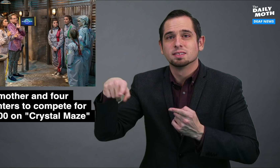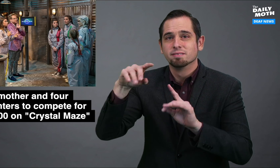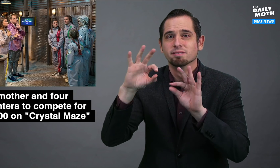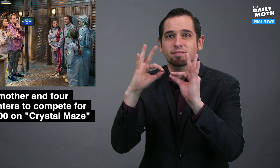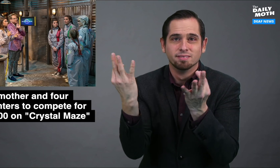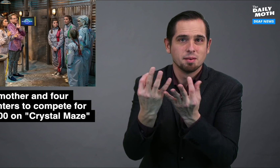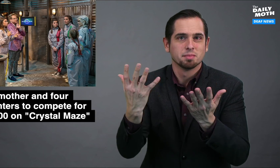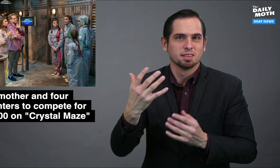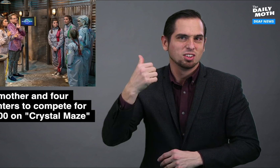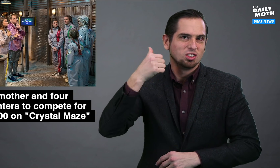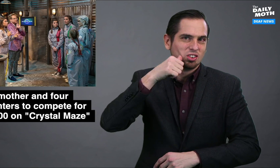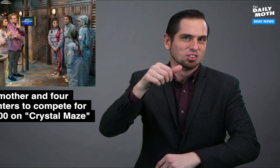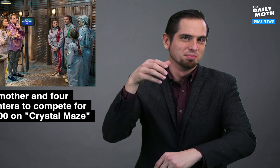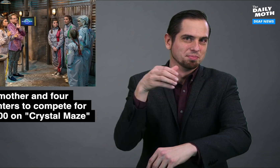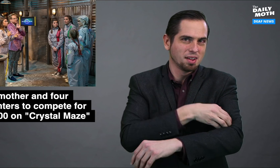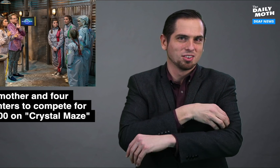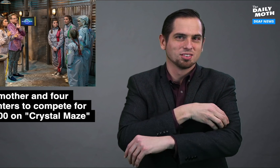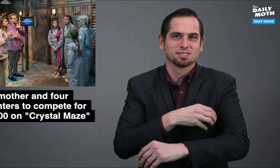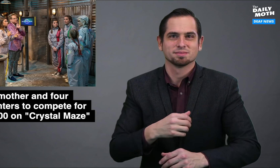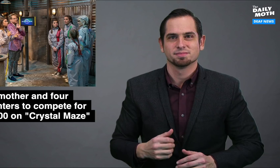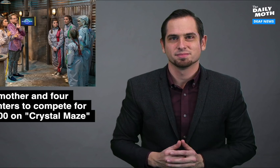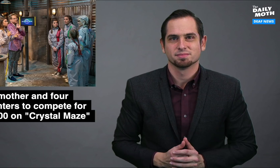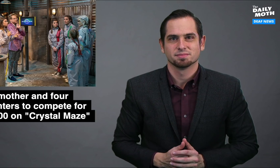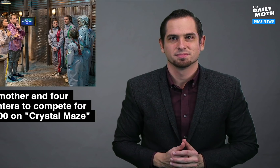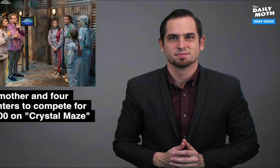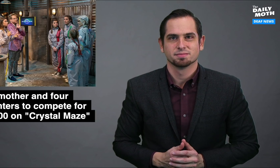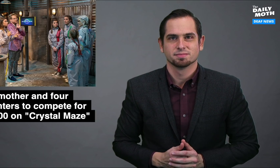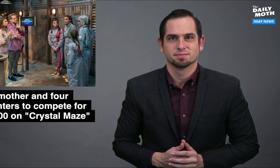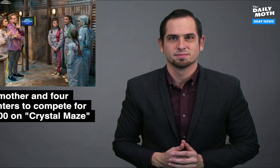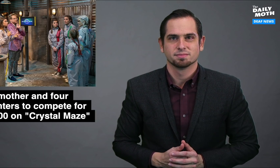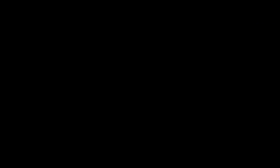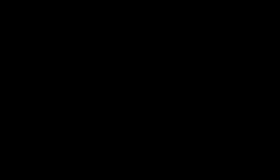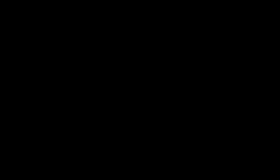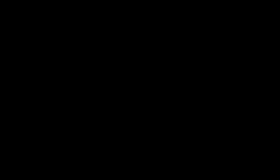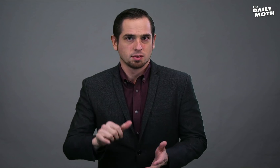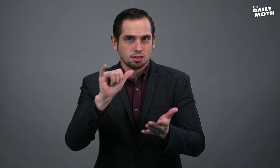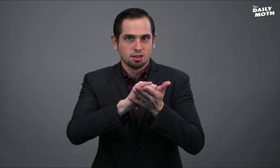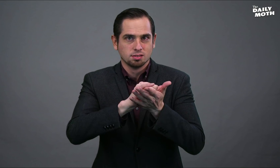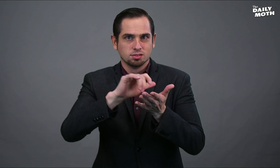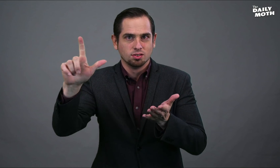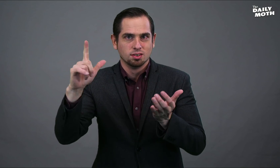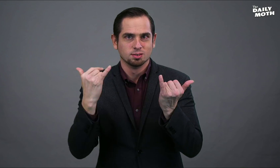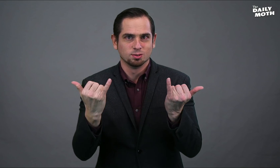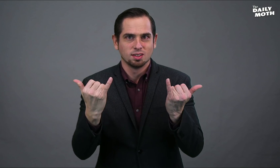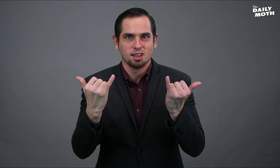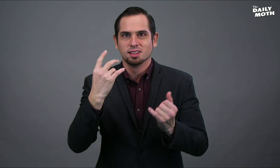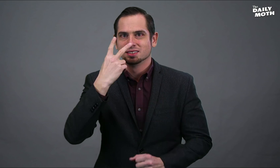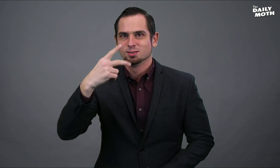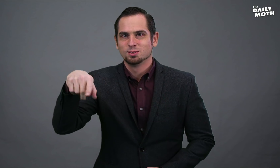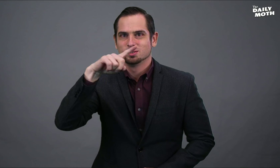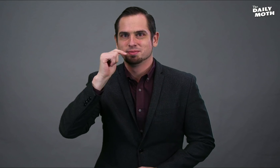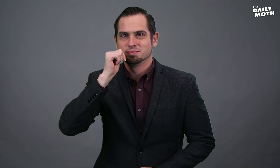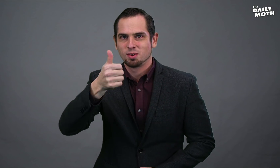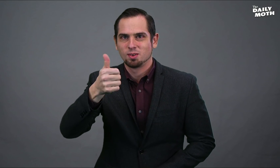Bernie repeated his points that Americans were paying too much